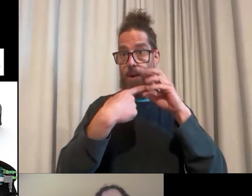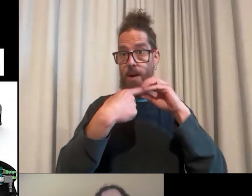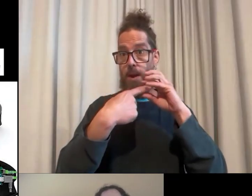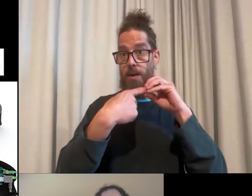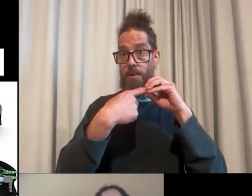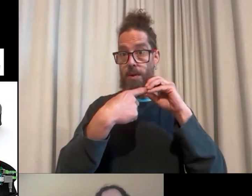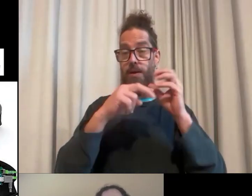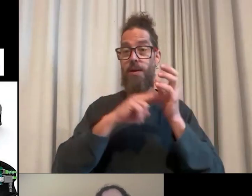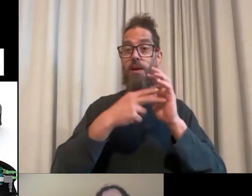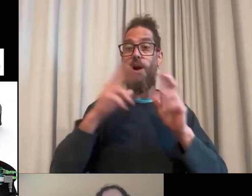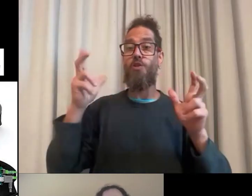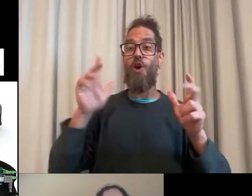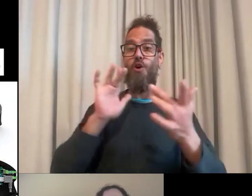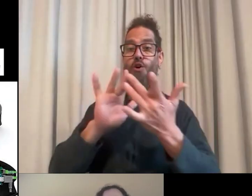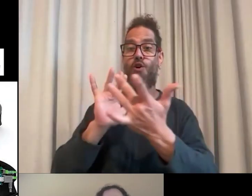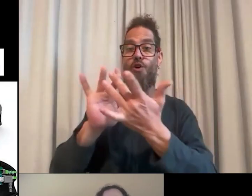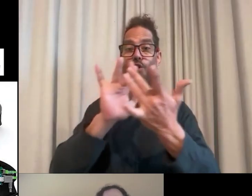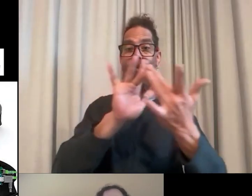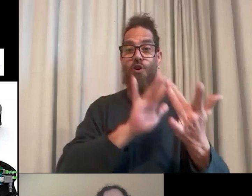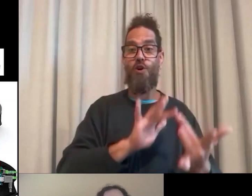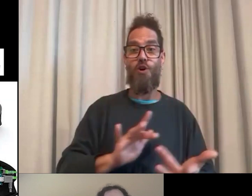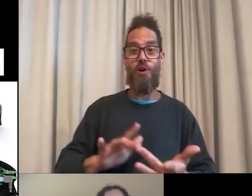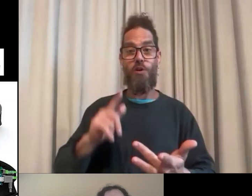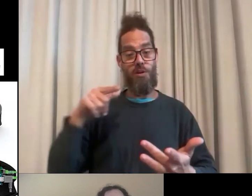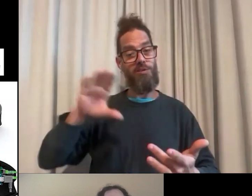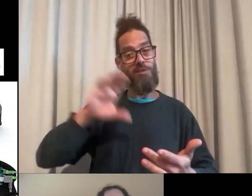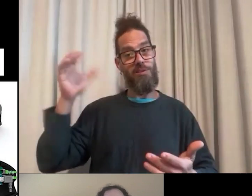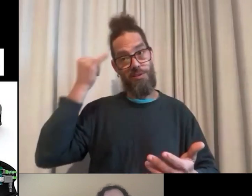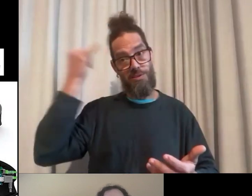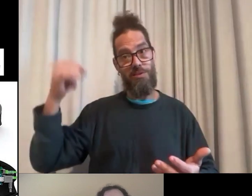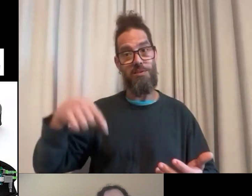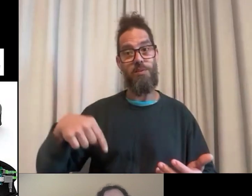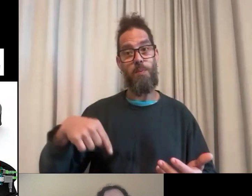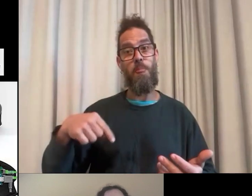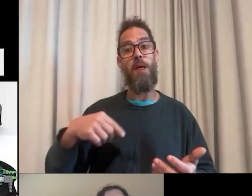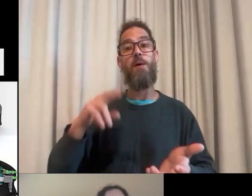A sip puff device that includes using your lips like a mouse pad.